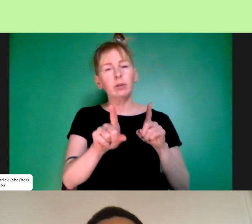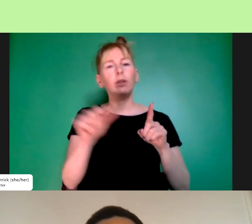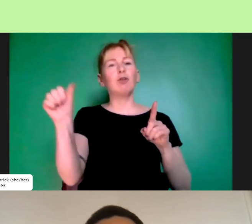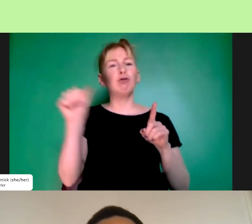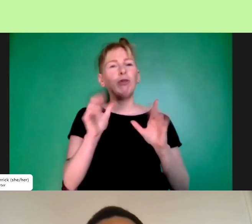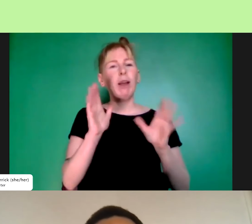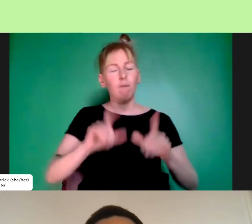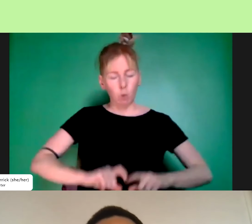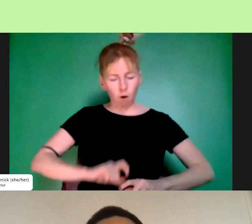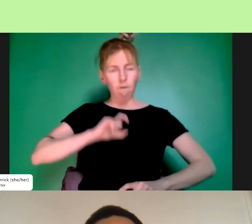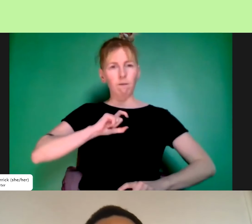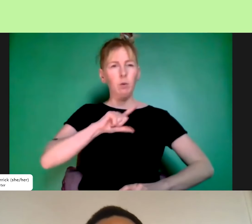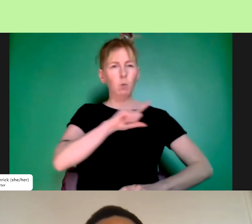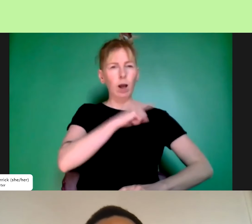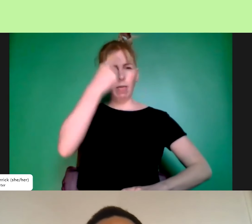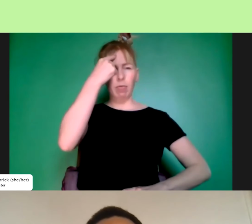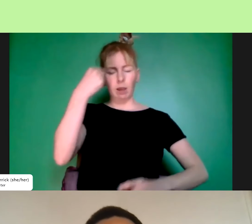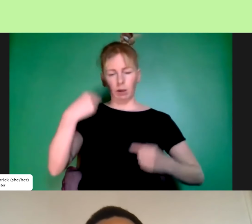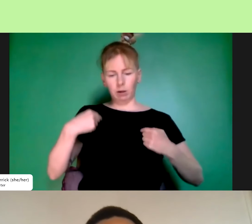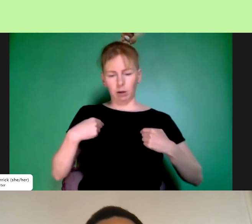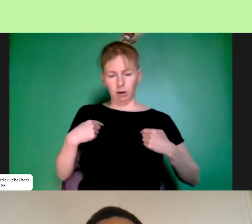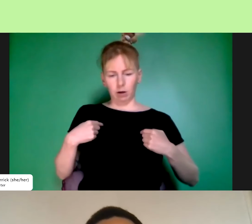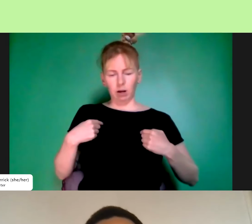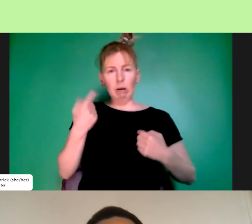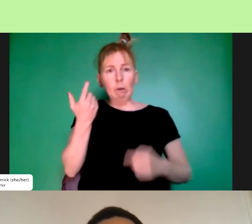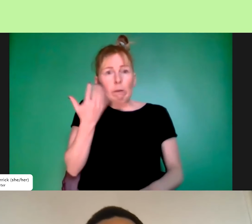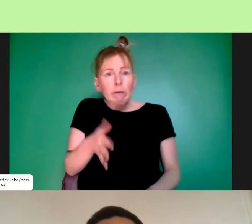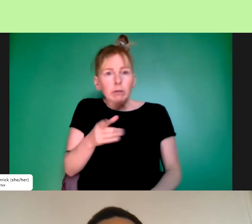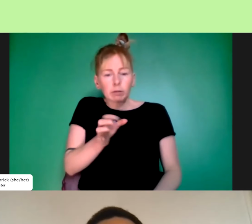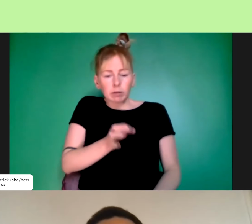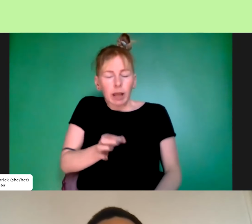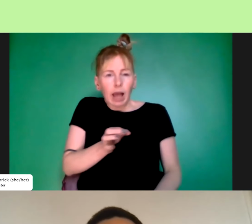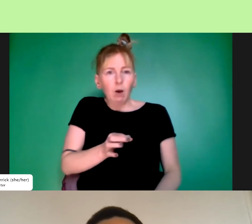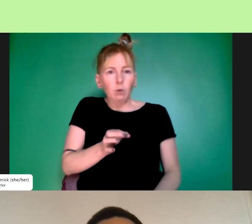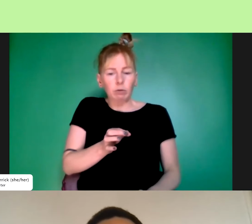So for me, that's like the first thing to completely and actually see yourself as deserving